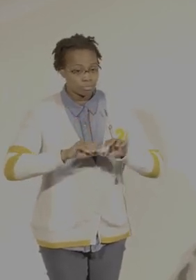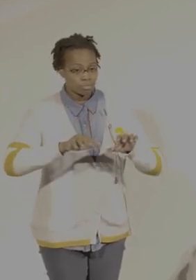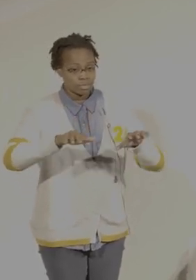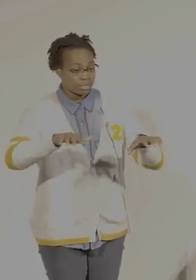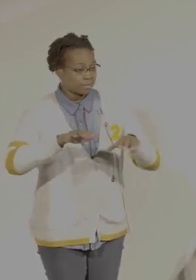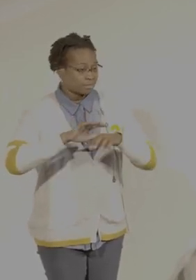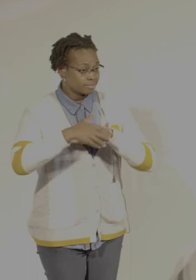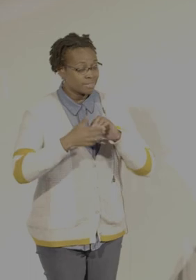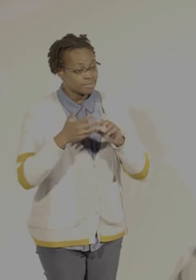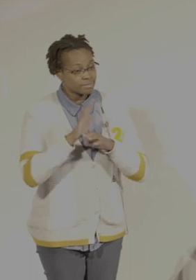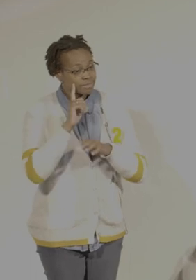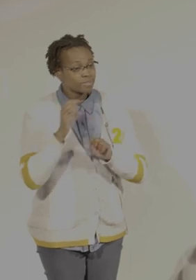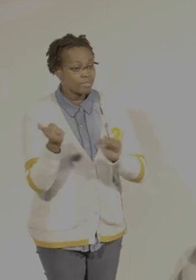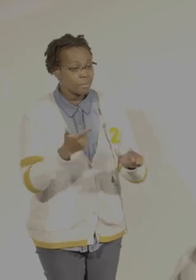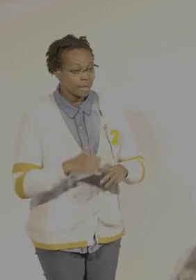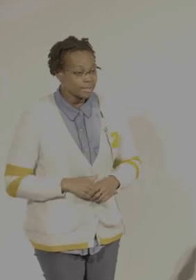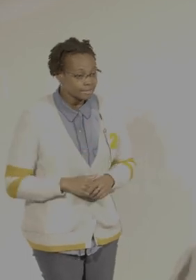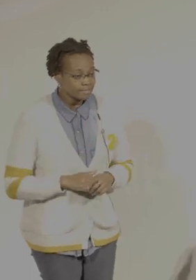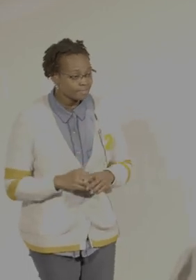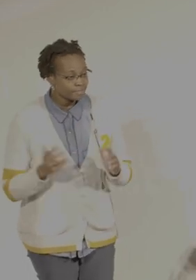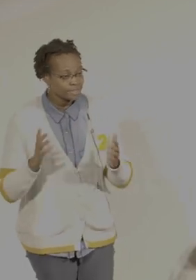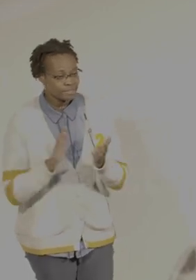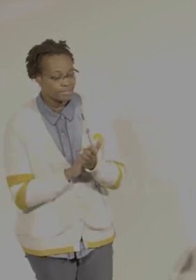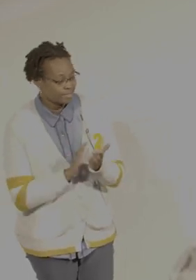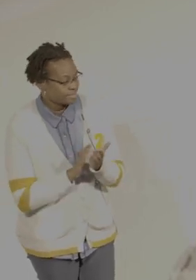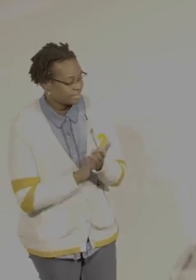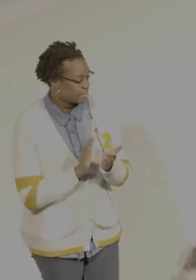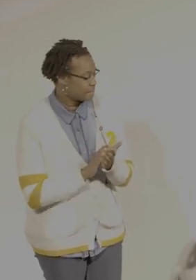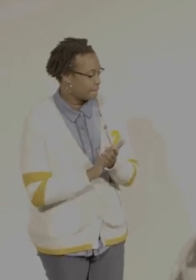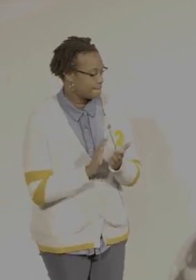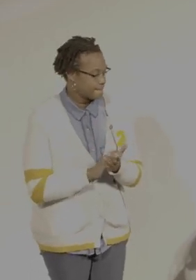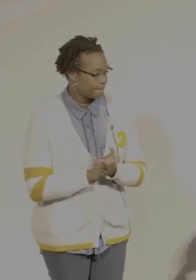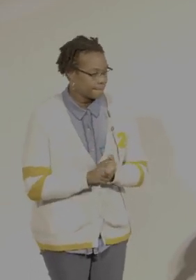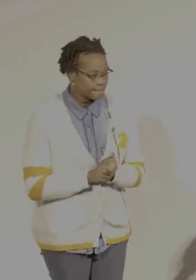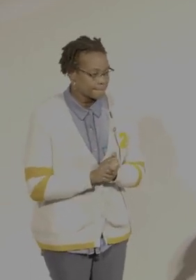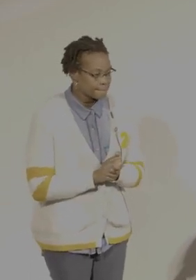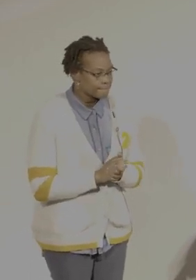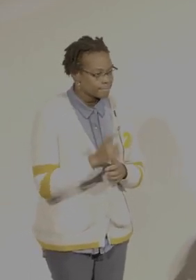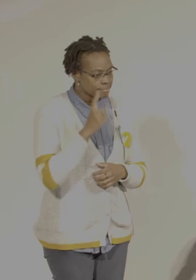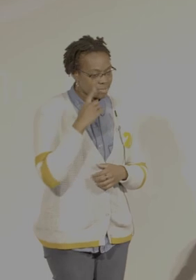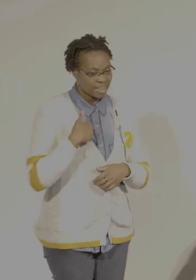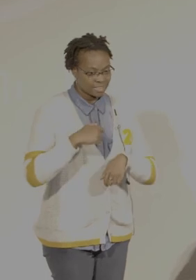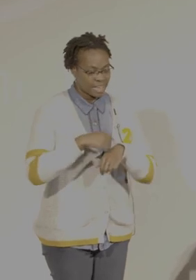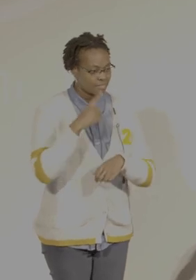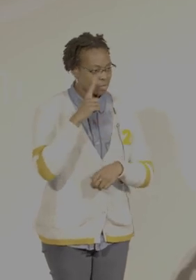I think this is a film for everybody. (audience clapping) I'd agree. I think we have time for another question.